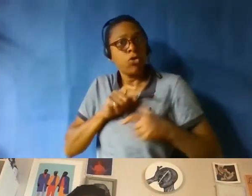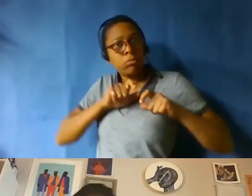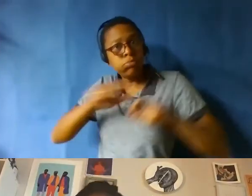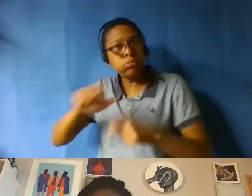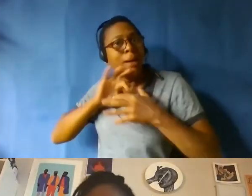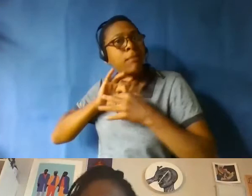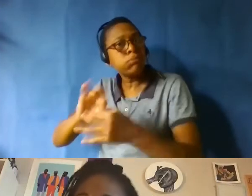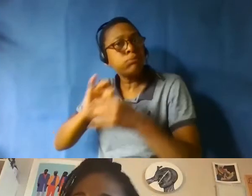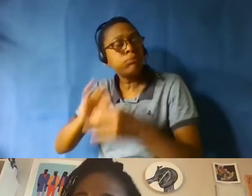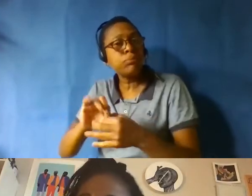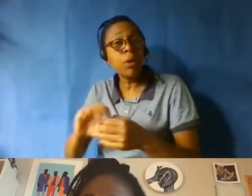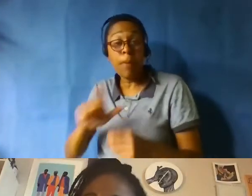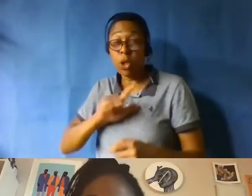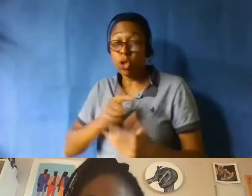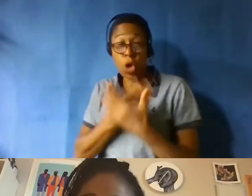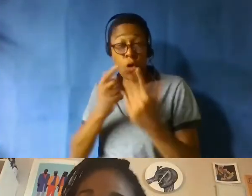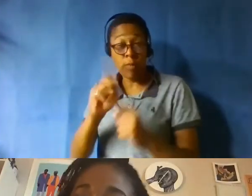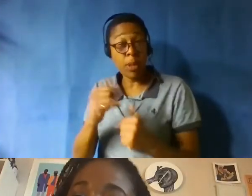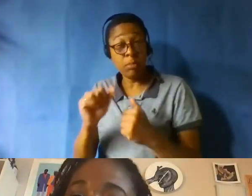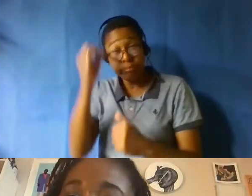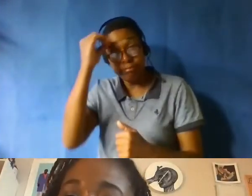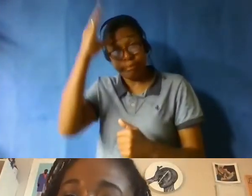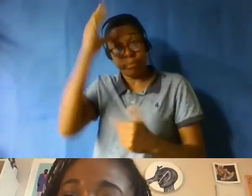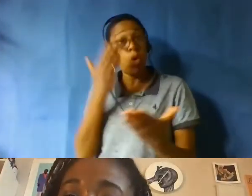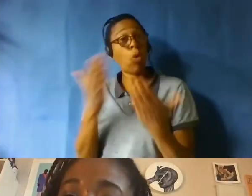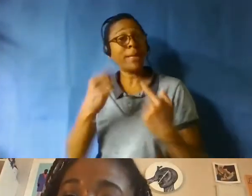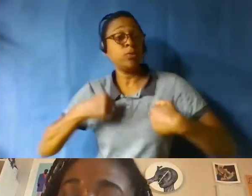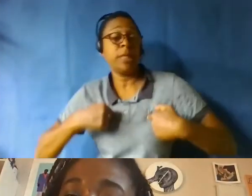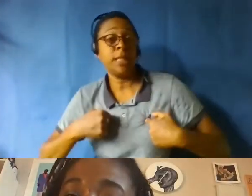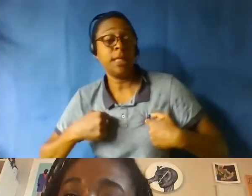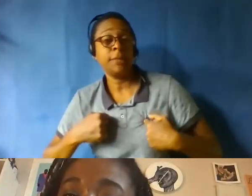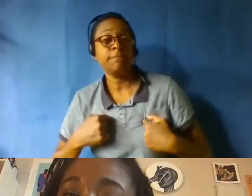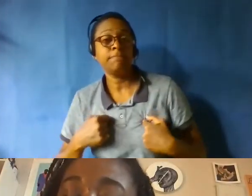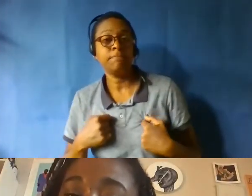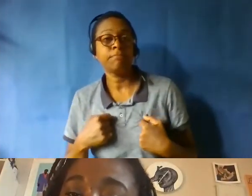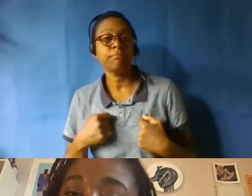more than I do and Andrea can I ask do you have anything to add to that